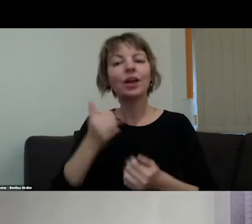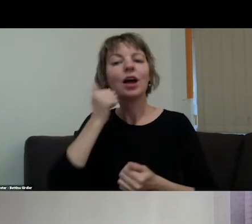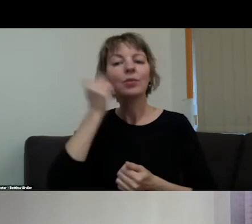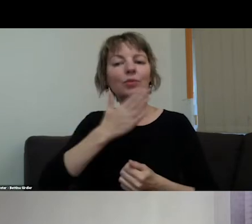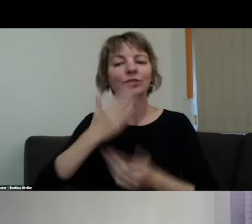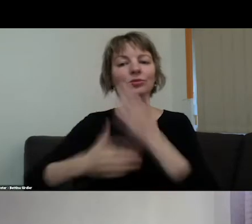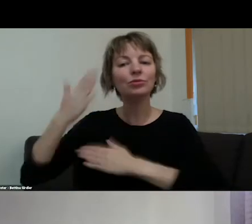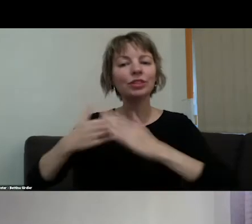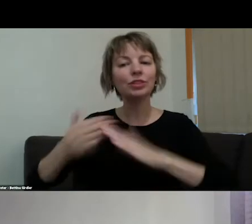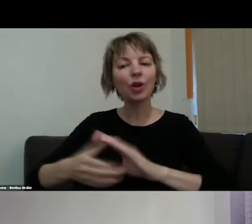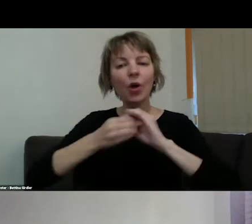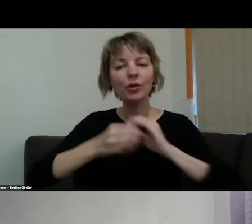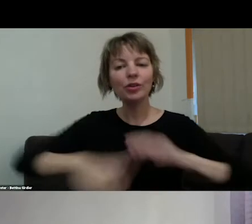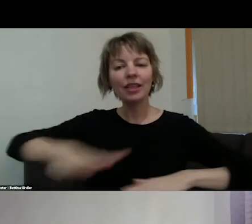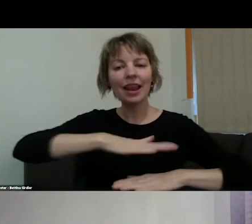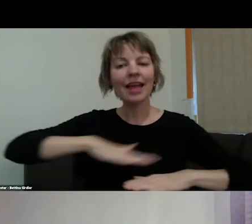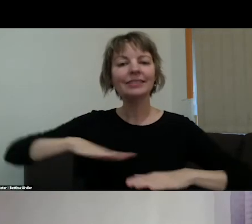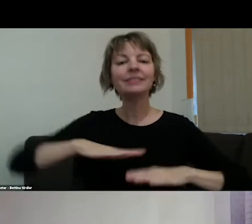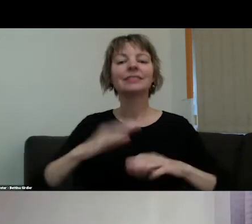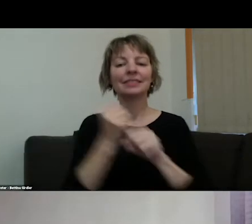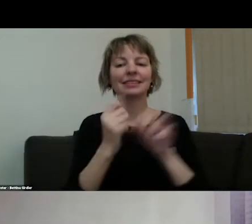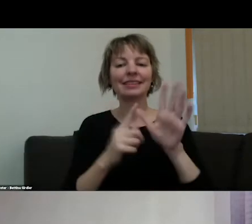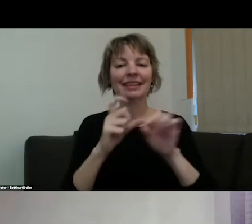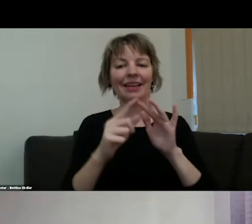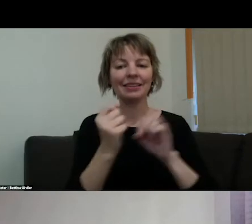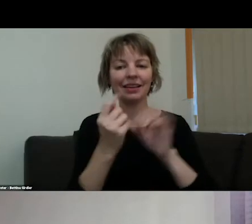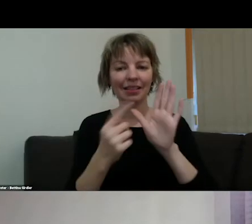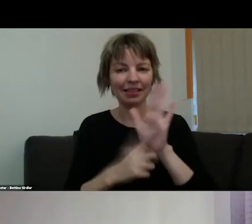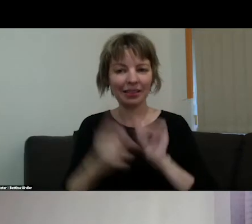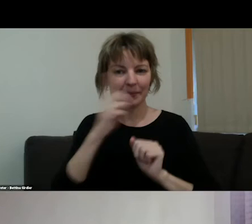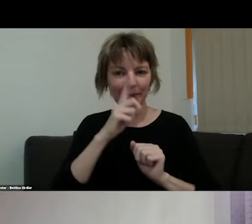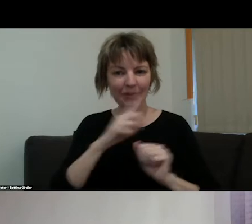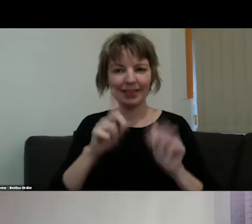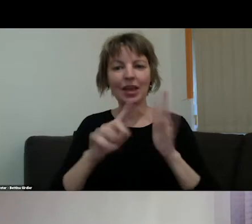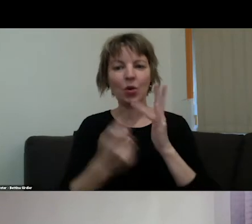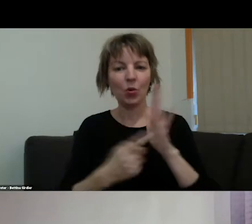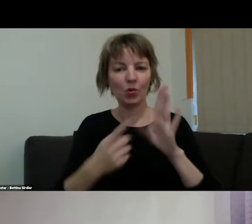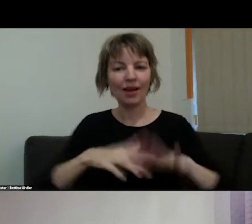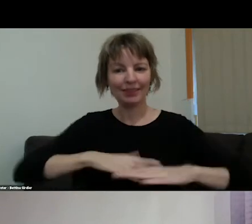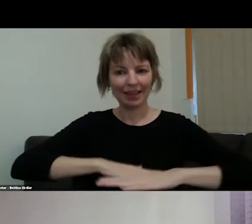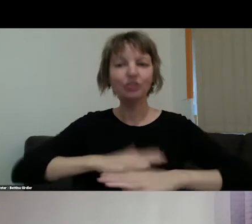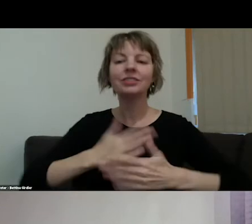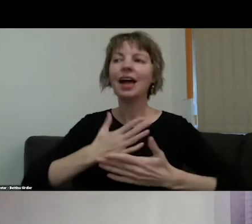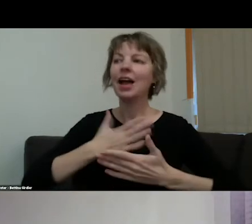and Wangal people of the Eora nation and to pay respects to elders past, and present and to anyone joining this conversation.